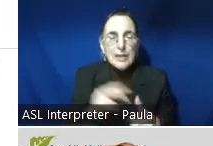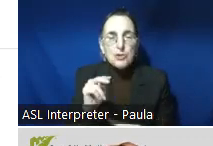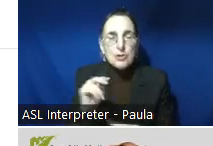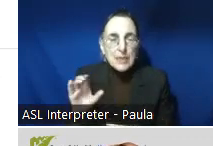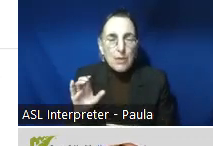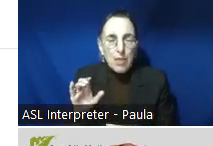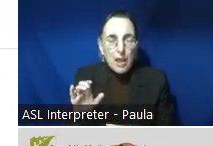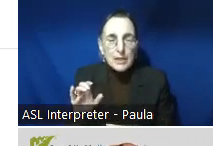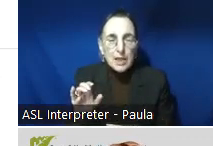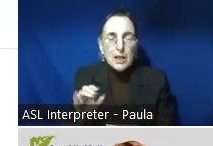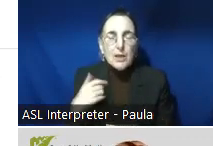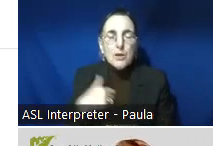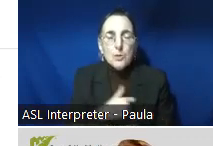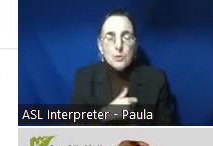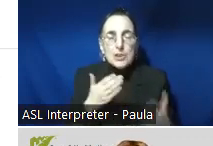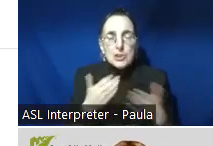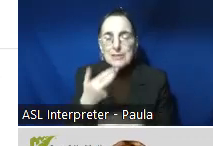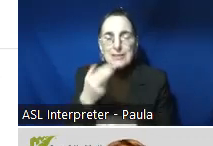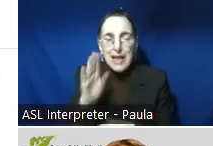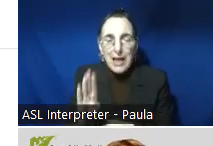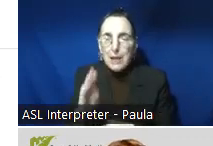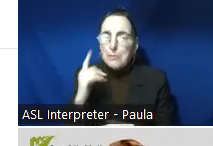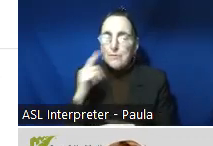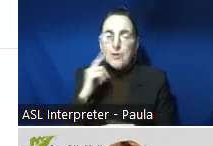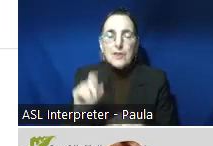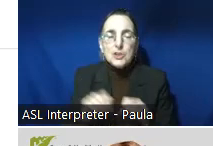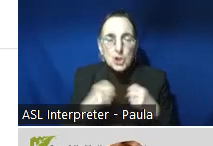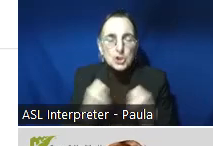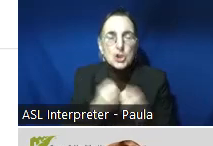where we serve as a hub for the social determinant of health service delivery